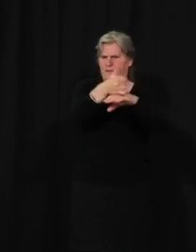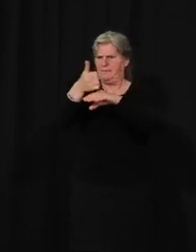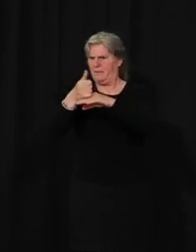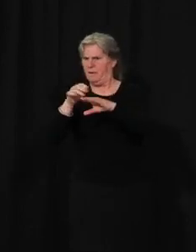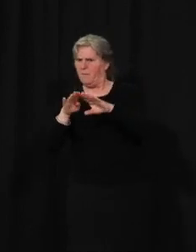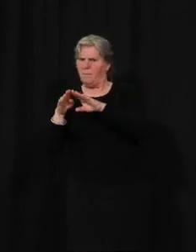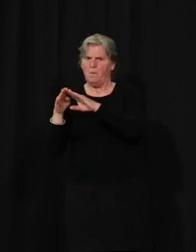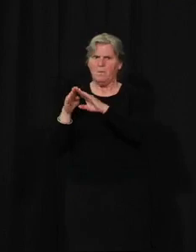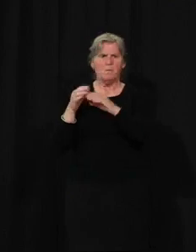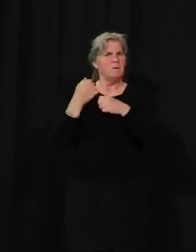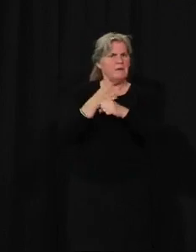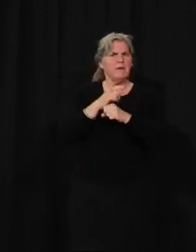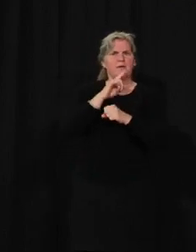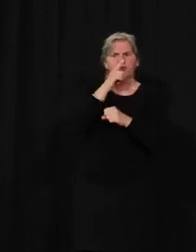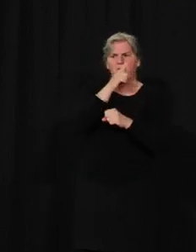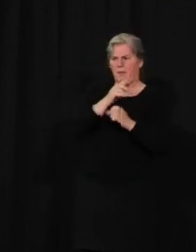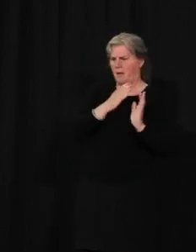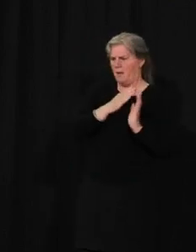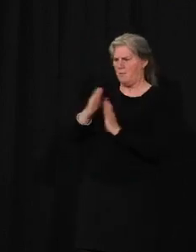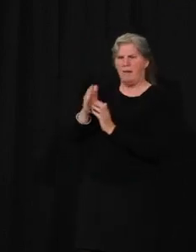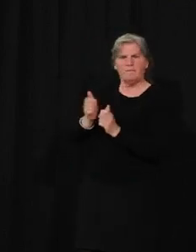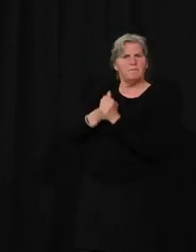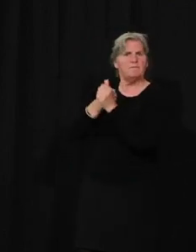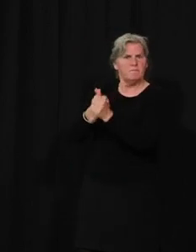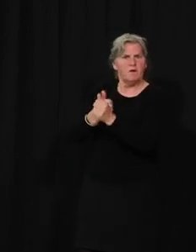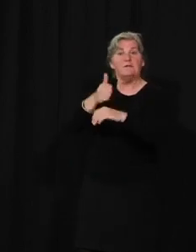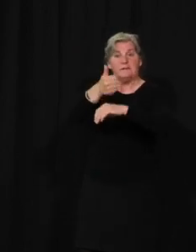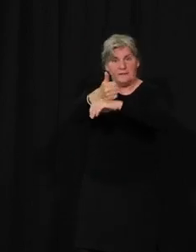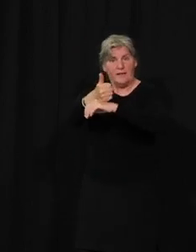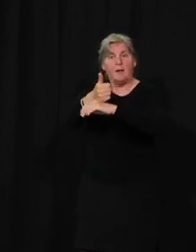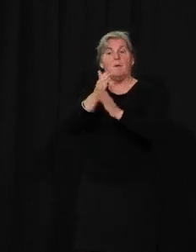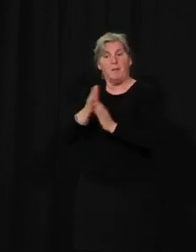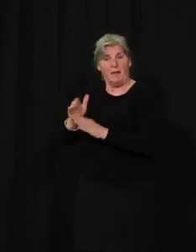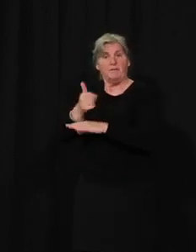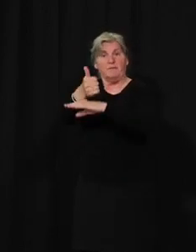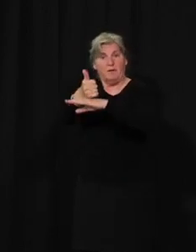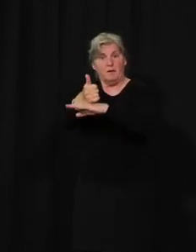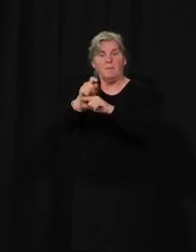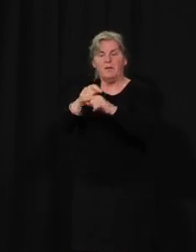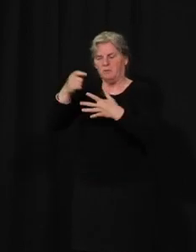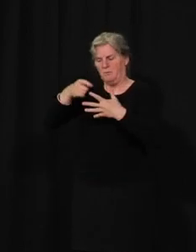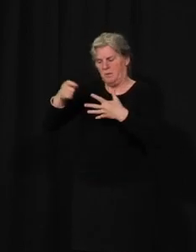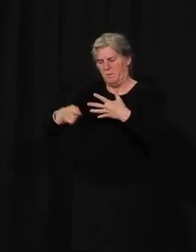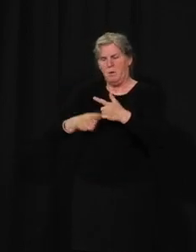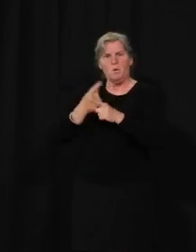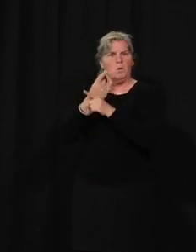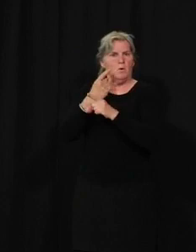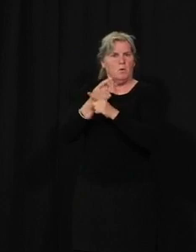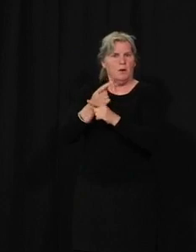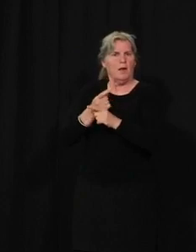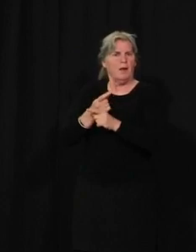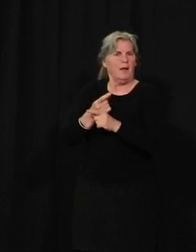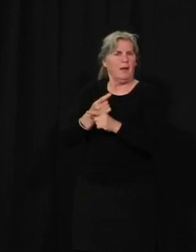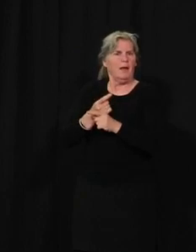sure that the plans are not only but that they tick all the right boxes of areas that we are